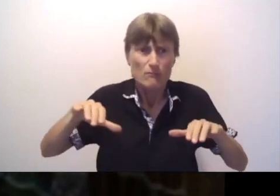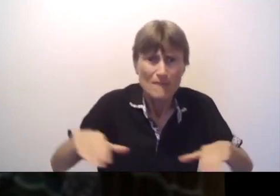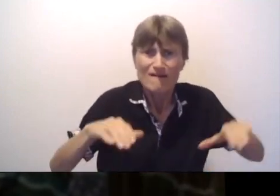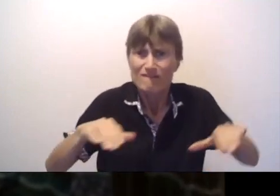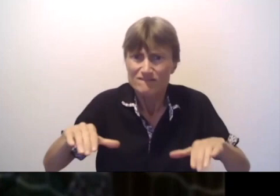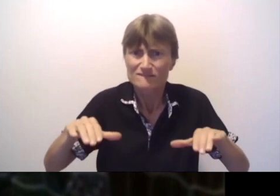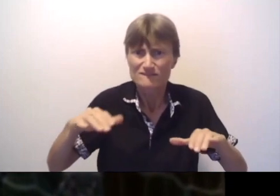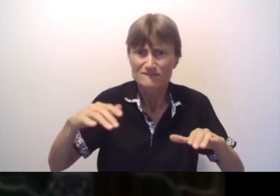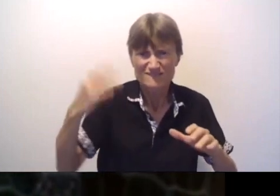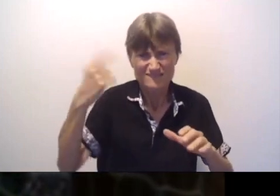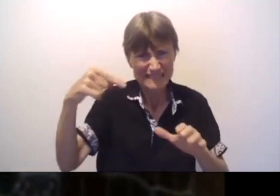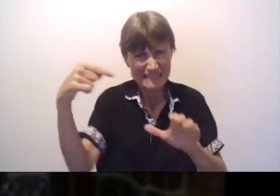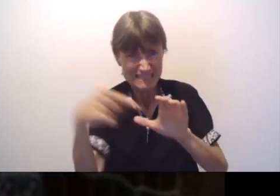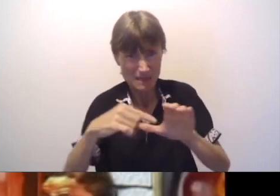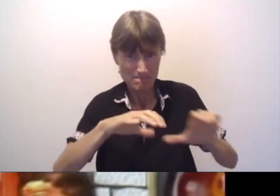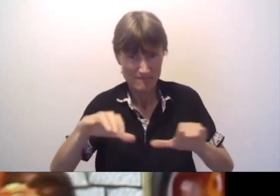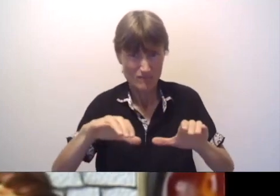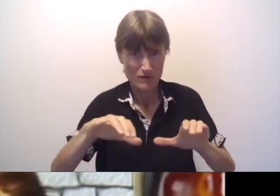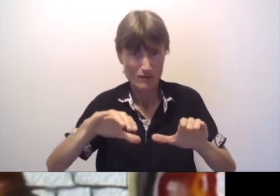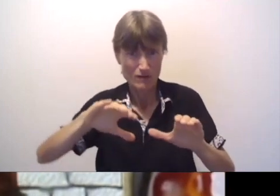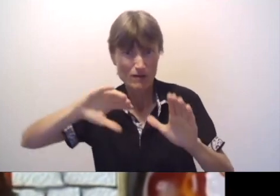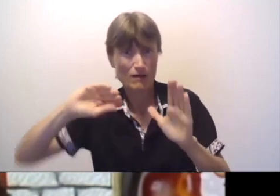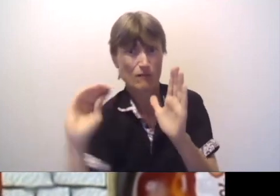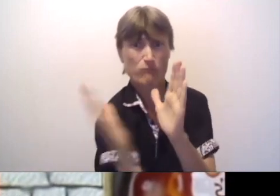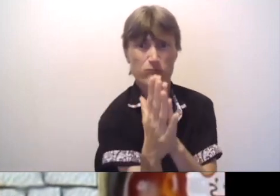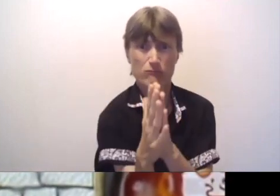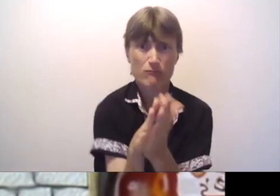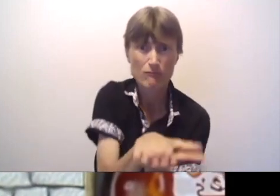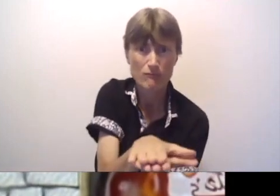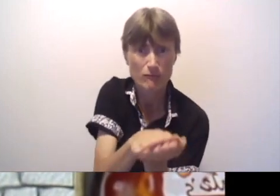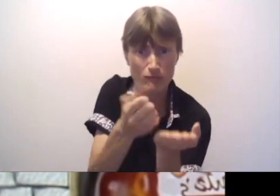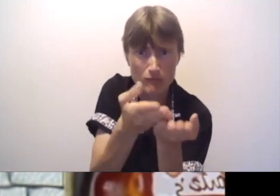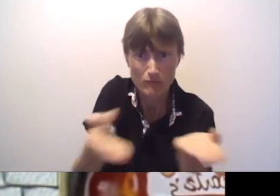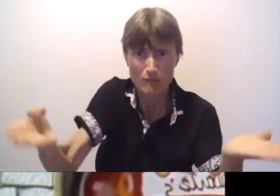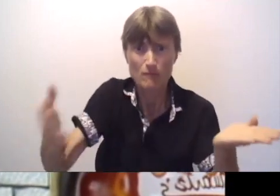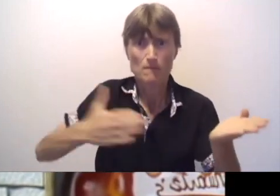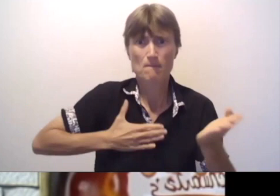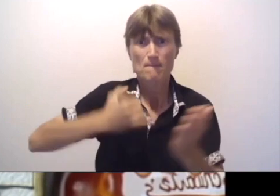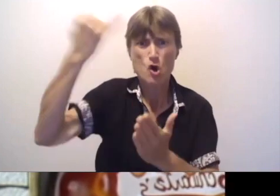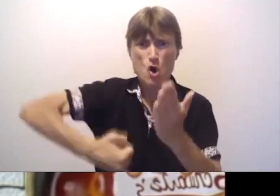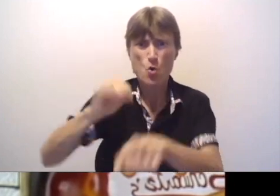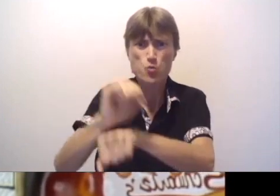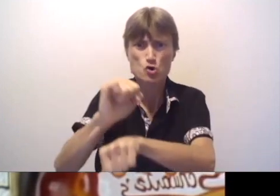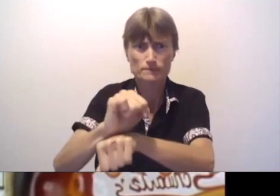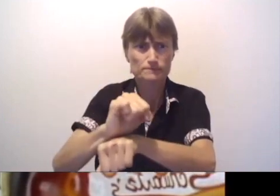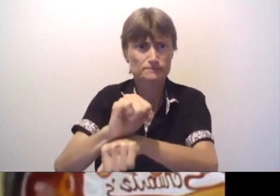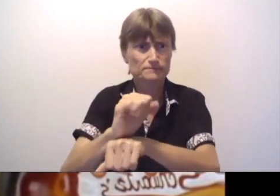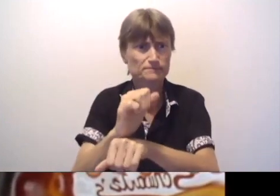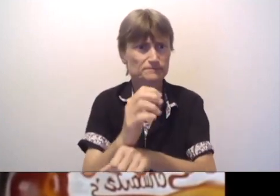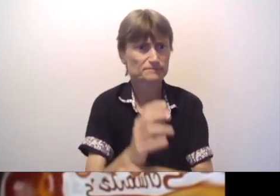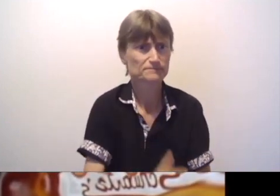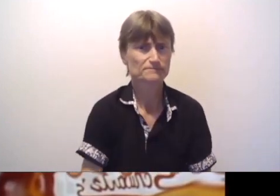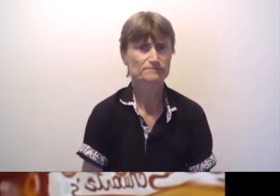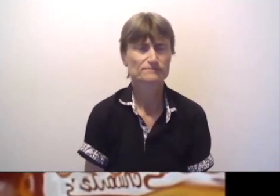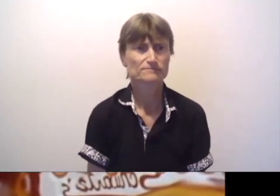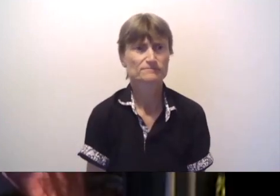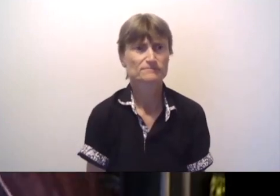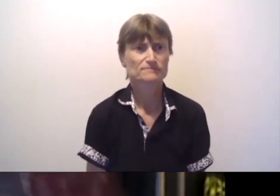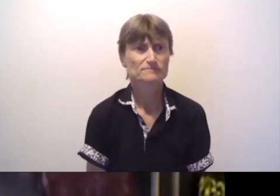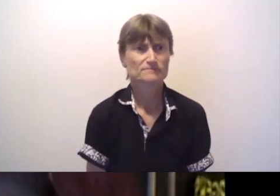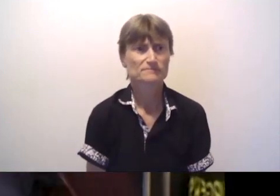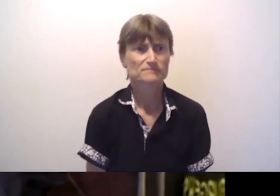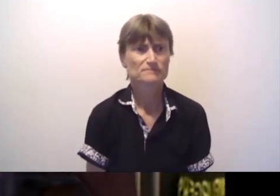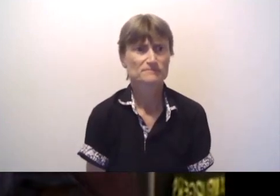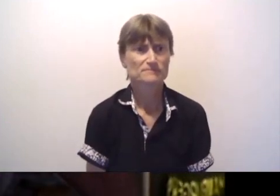my work